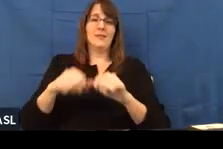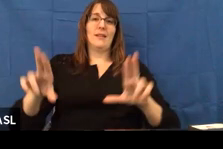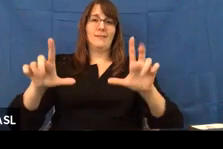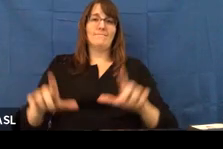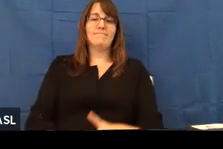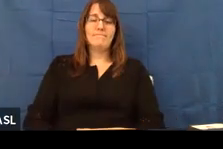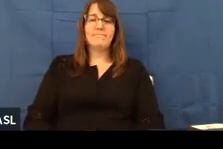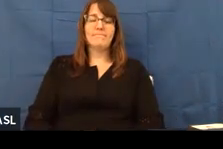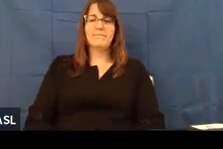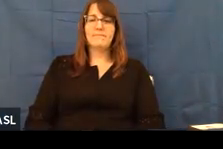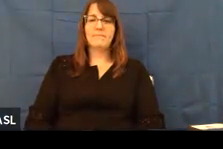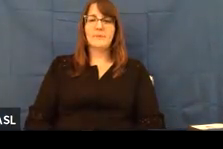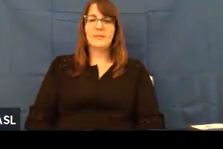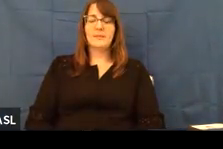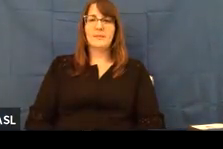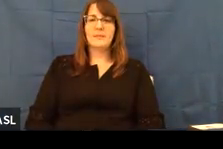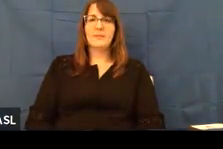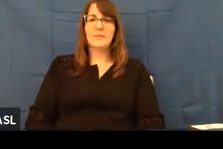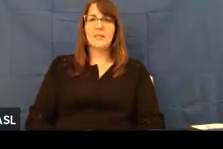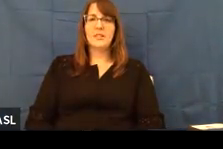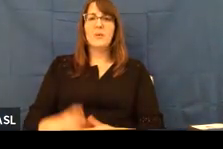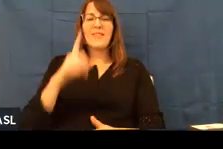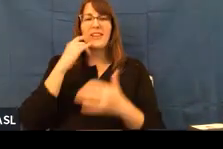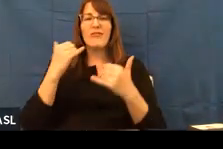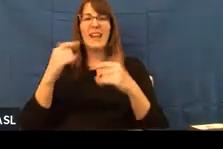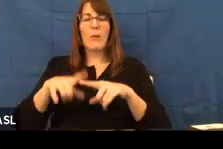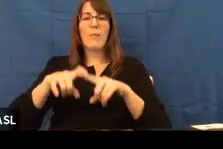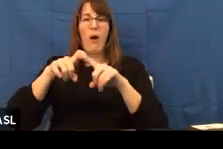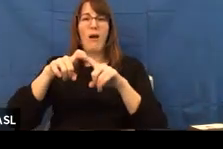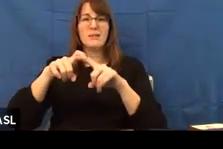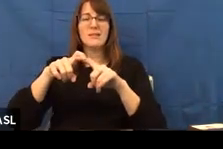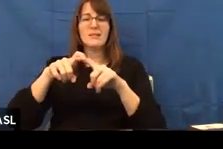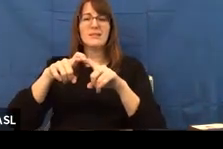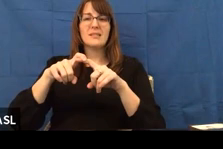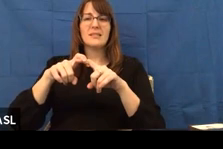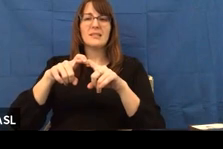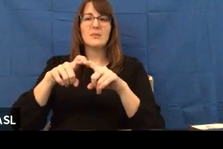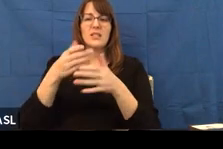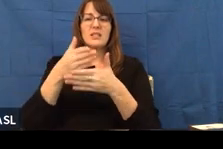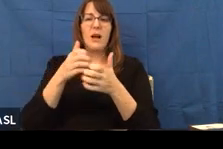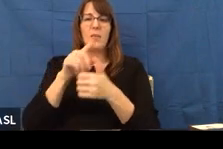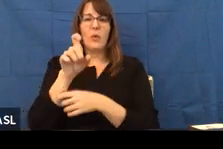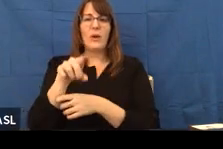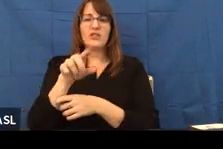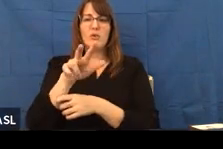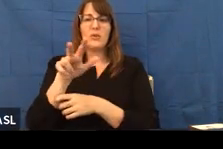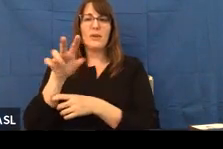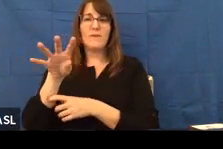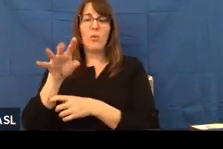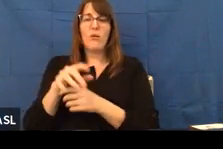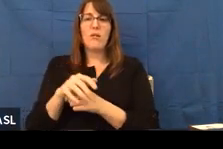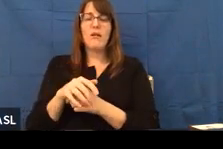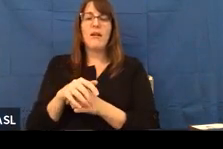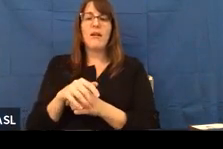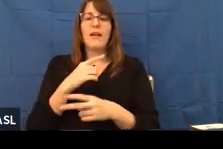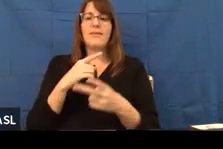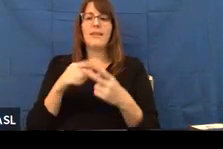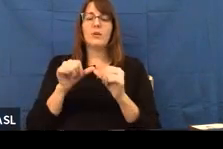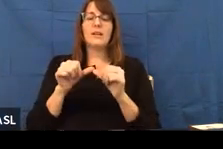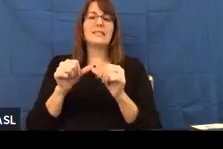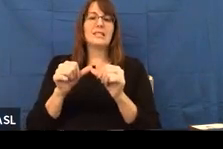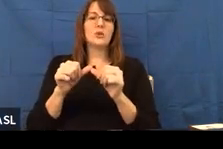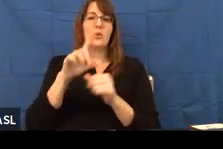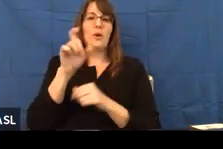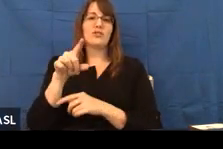Allison Frenzel : Oh my goodness. Okay, so I think we're going to pause right there. I'm going to leave off on David's question at 334 and we will continue the Q AMP. A at the next few turns slide.